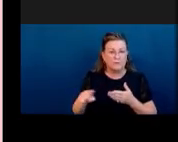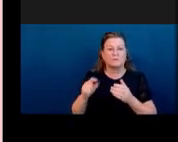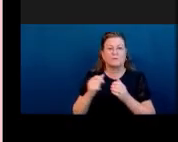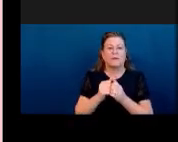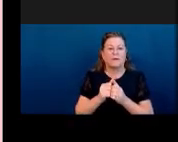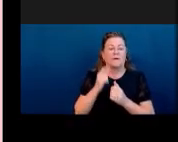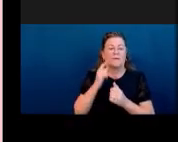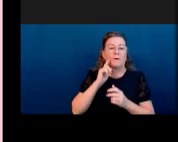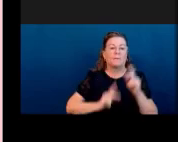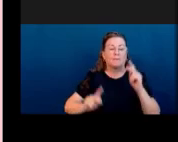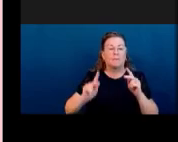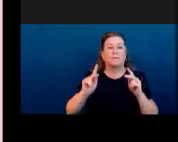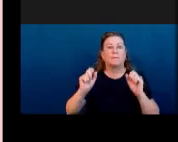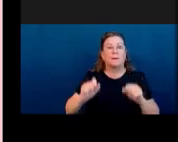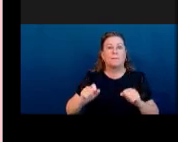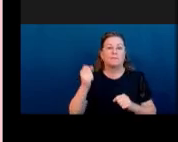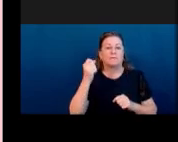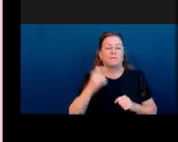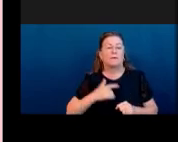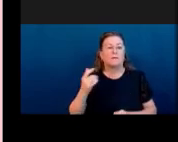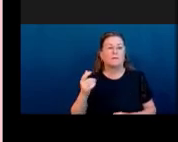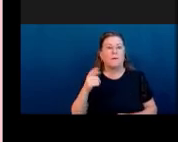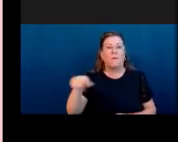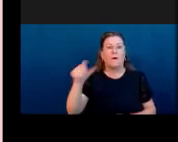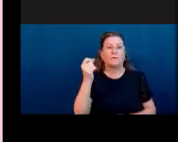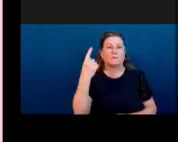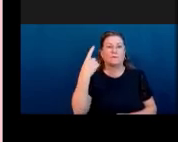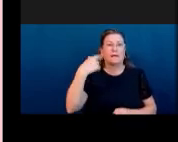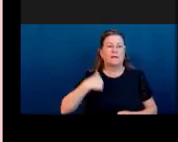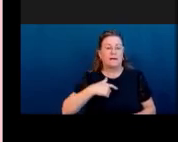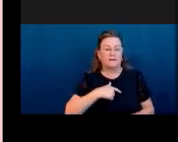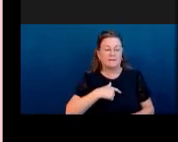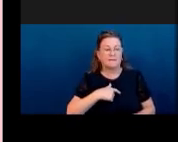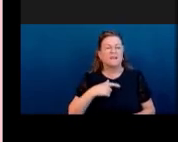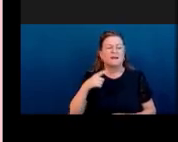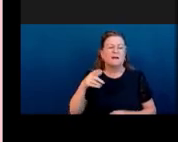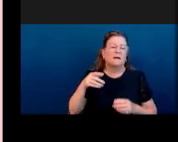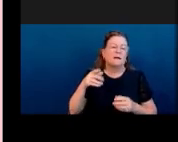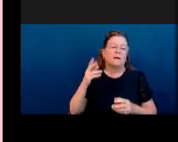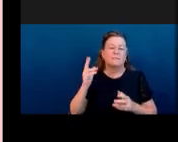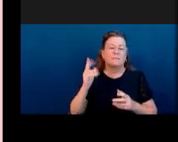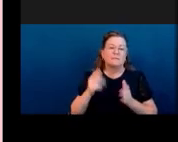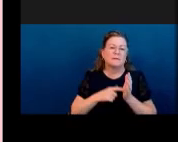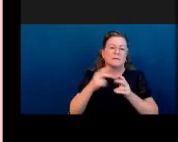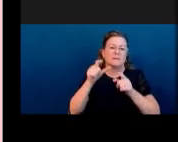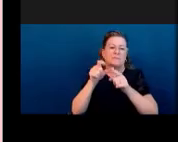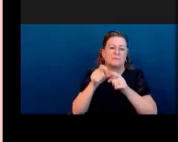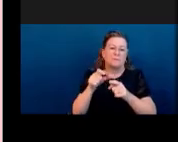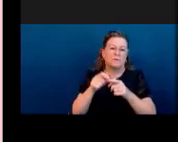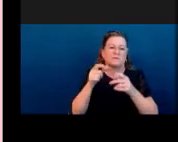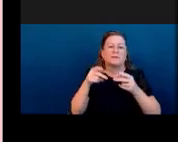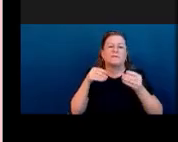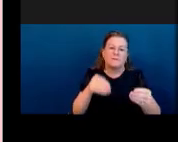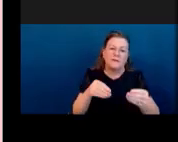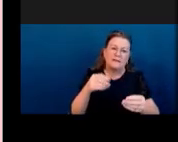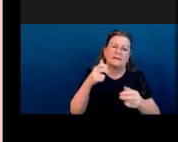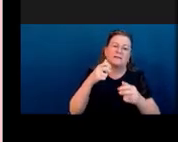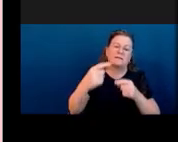feel understood. A lot of it was like feeding difficulties or dysphagia, swallowing differences, which didn't always